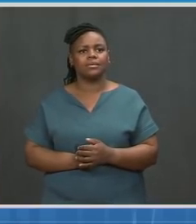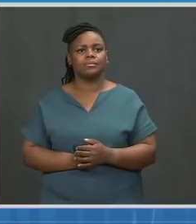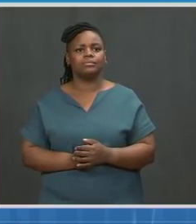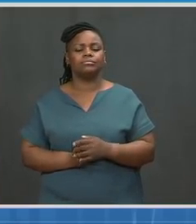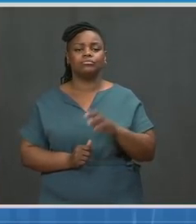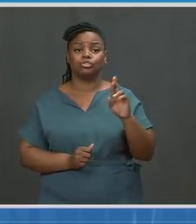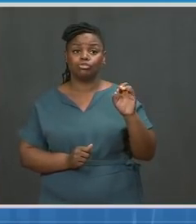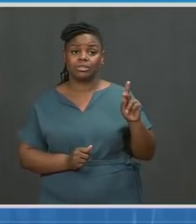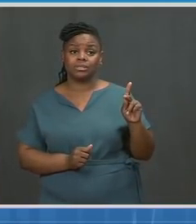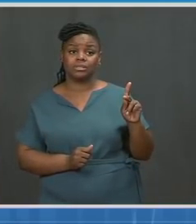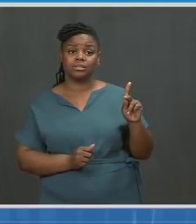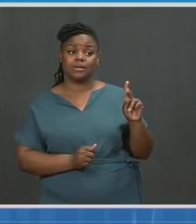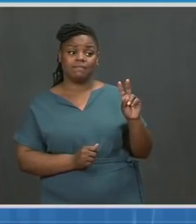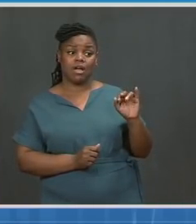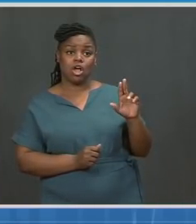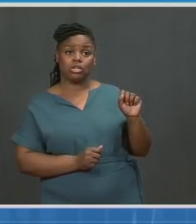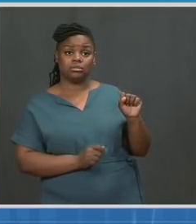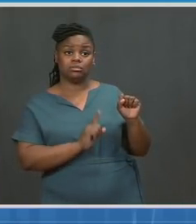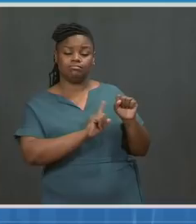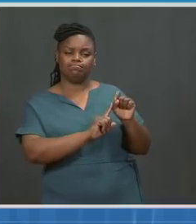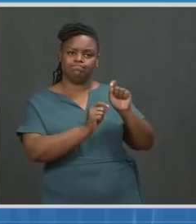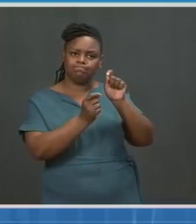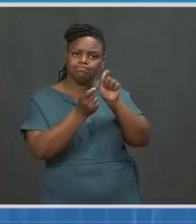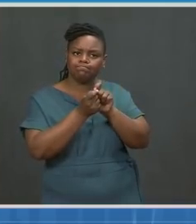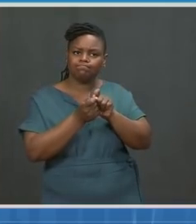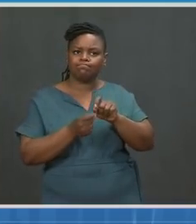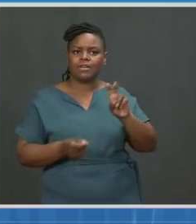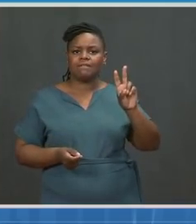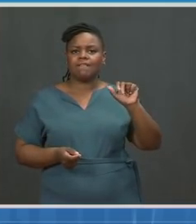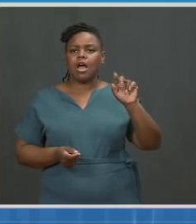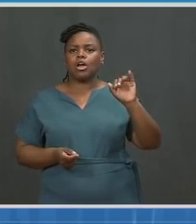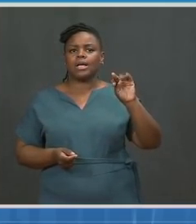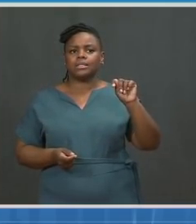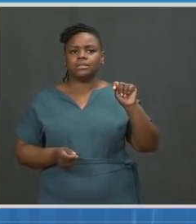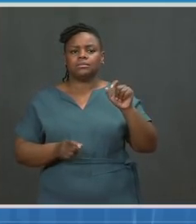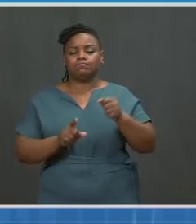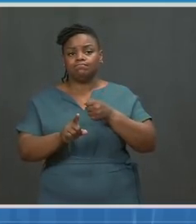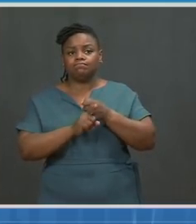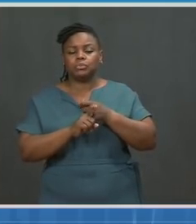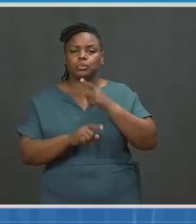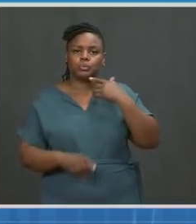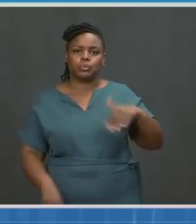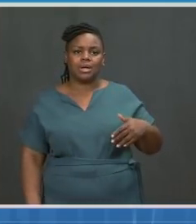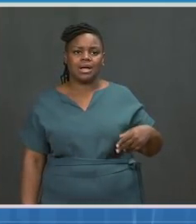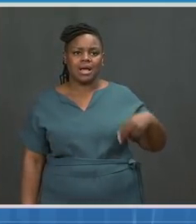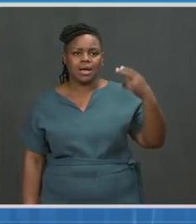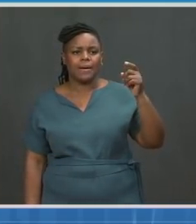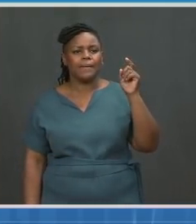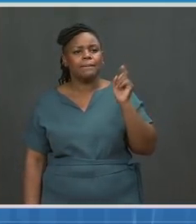particularly the variants, is just too high. So as more people do their own homework -- we'll give them the time and the information